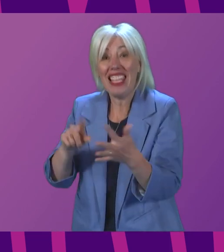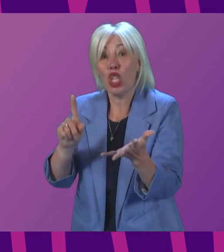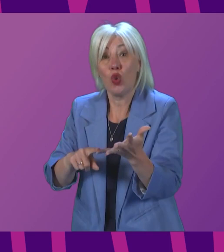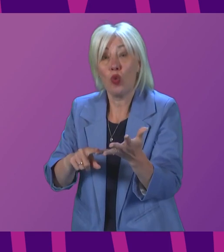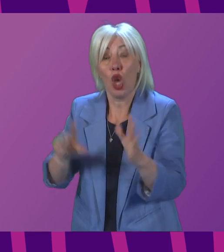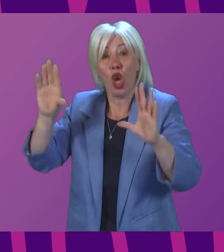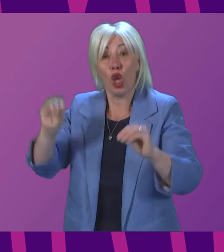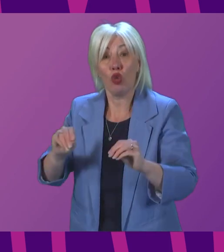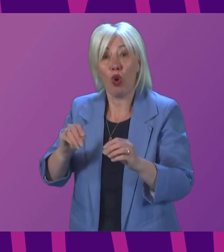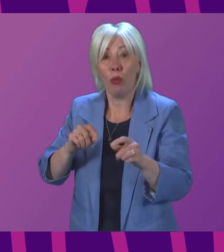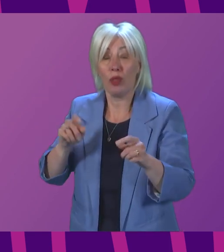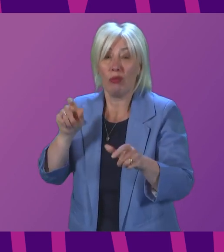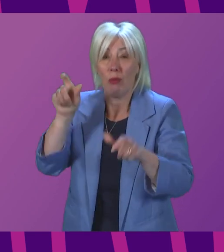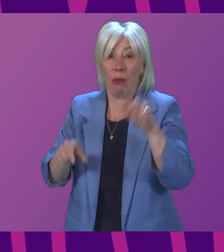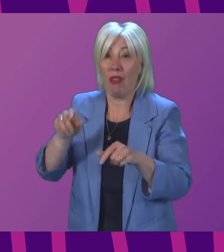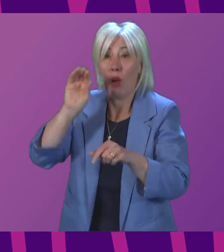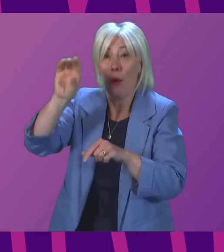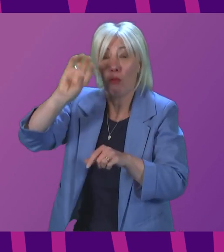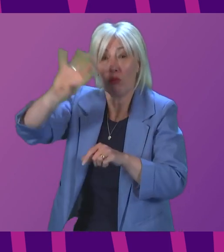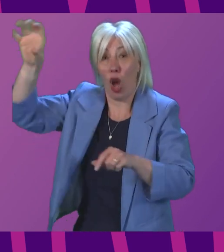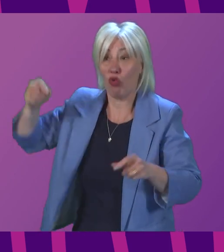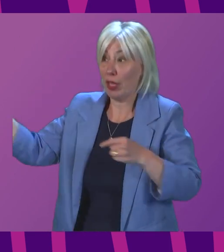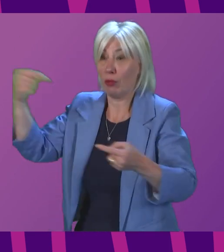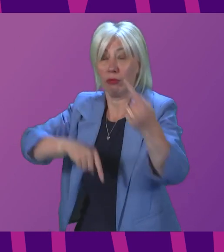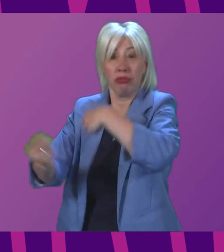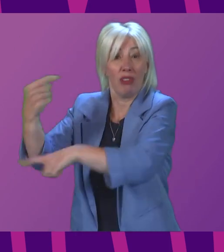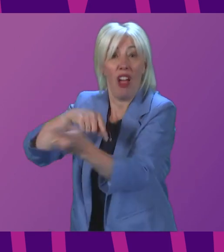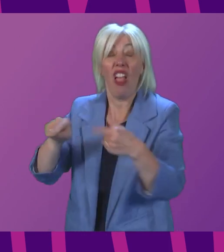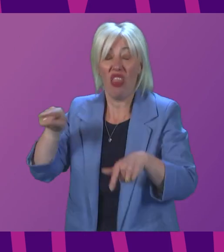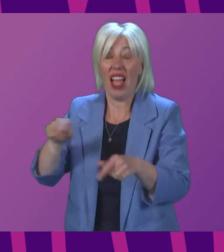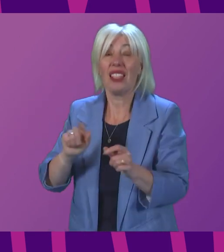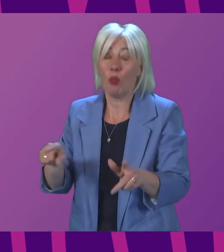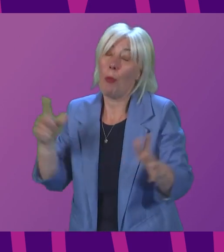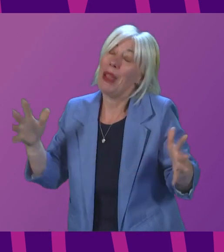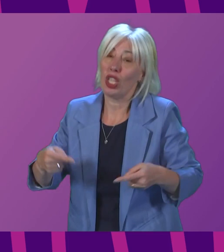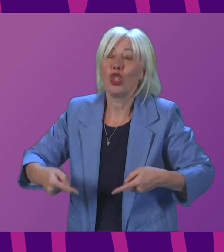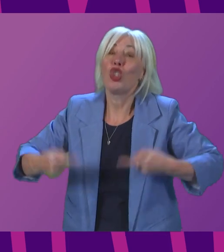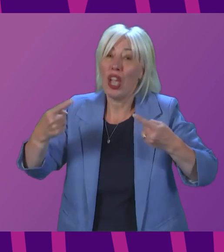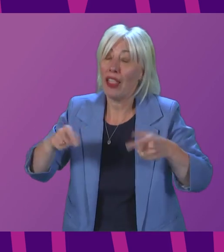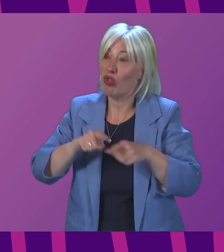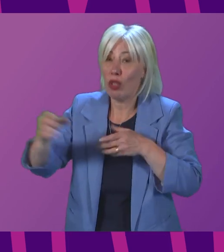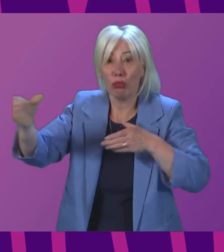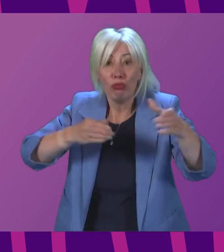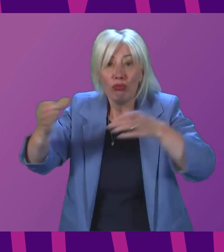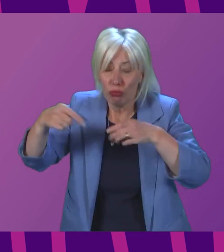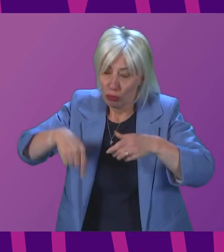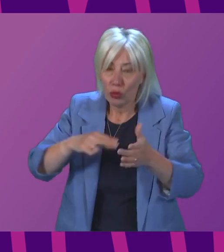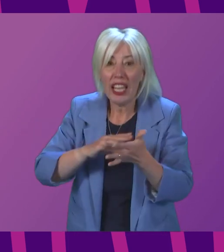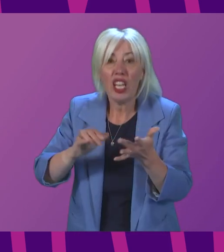of movement, because that is one of the biggest challenges that is being faced right now in recruiting people into our NHS and social care.